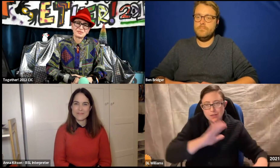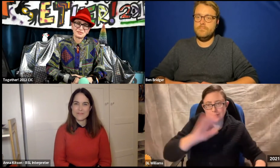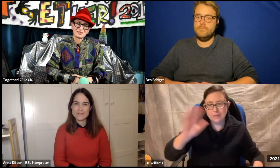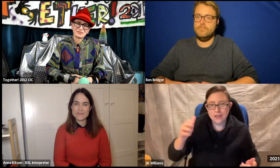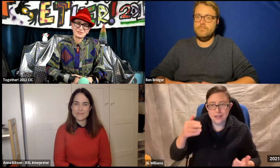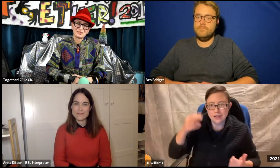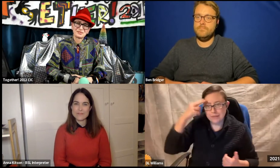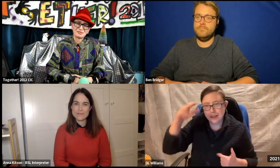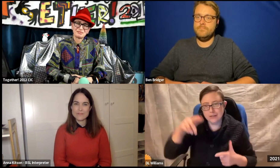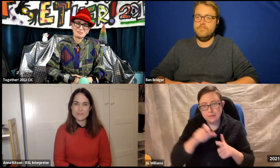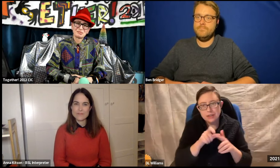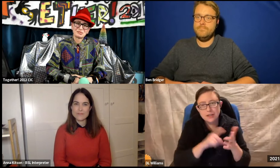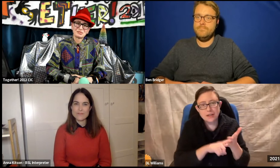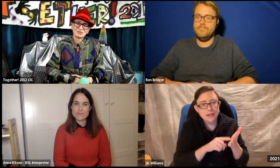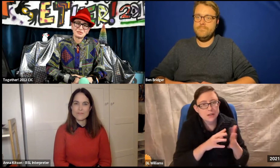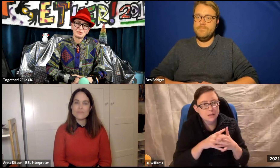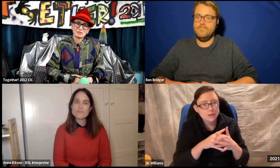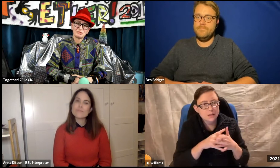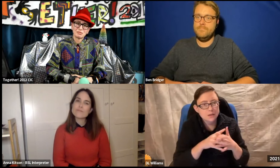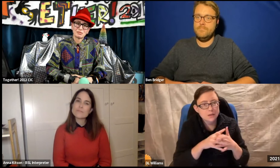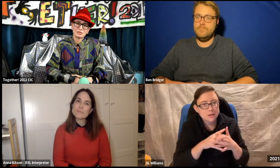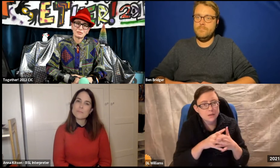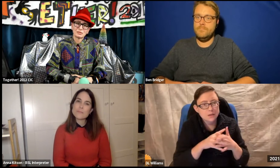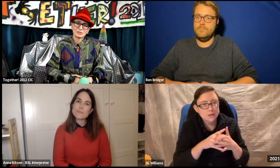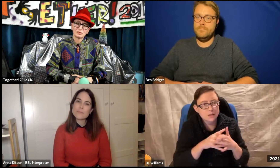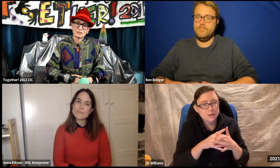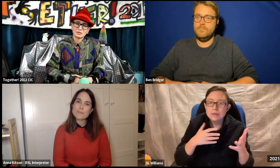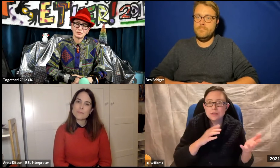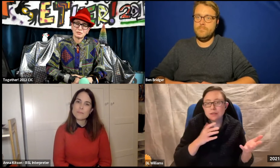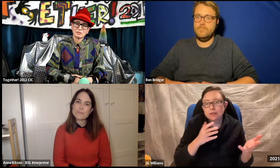poet, bilingual poet, I use English and